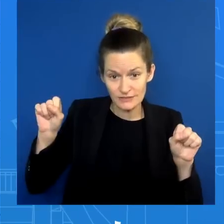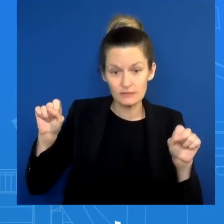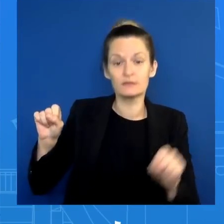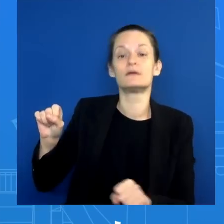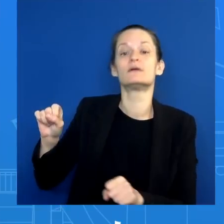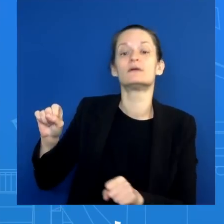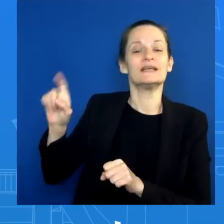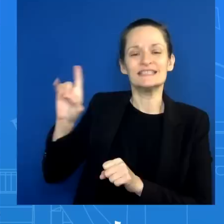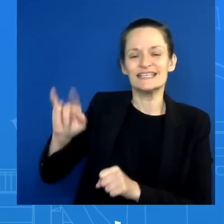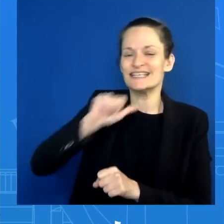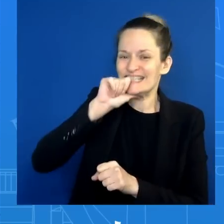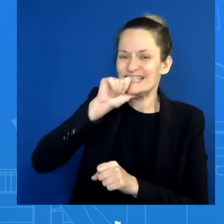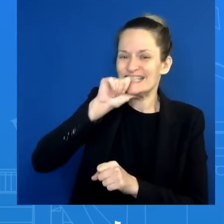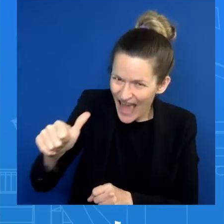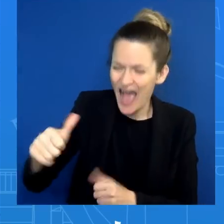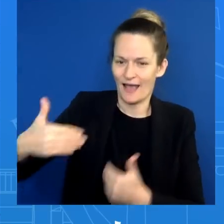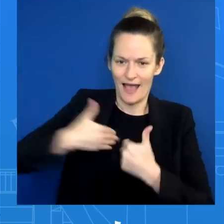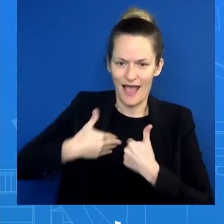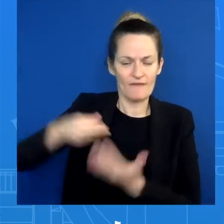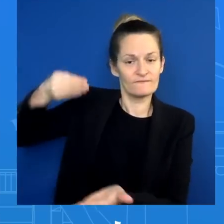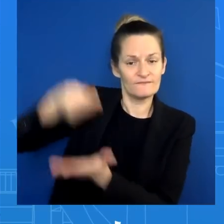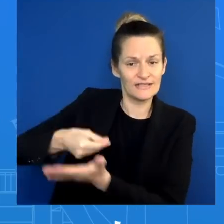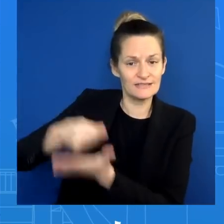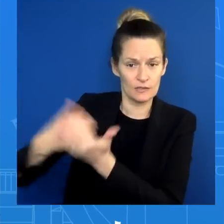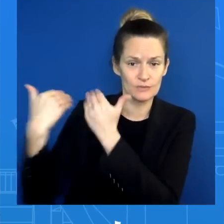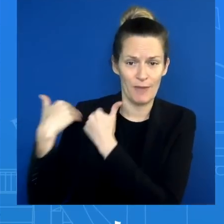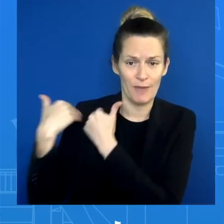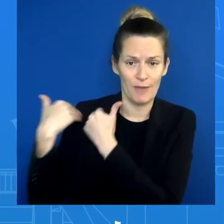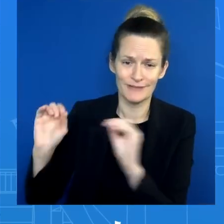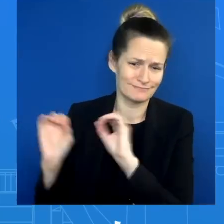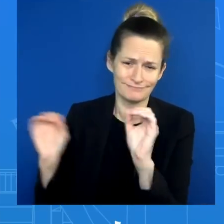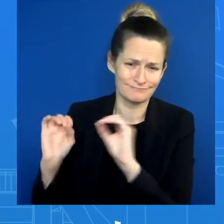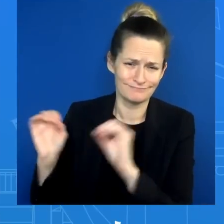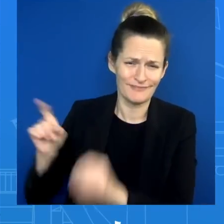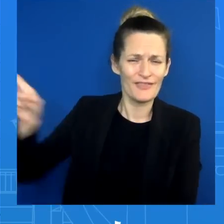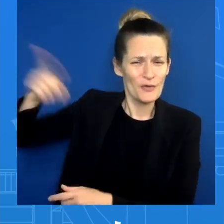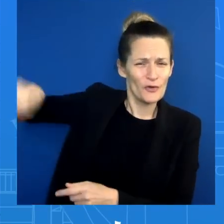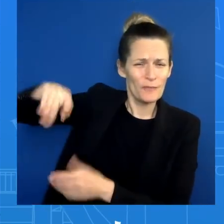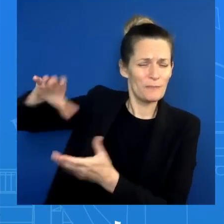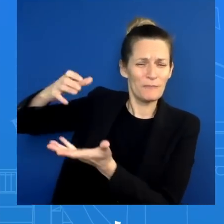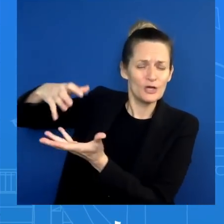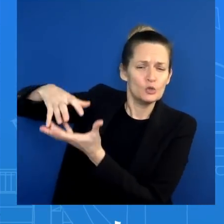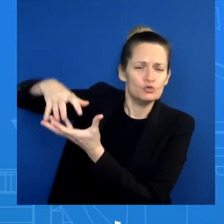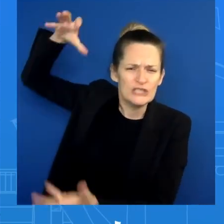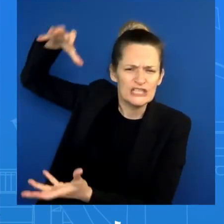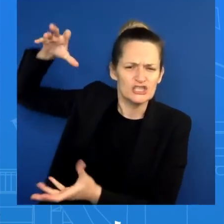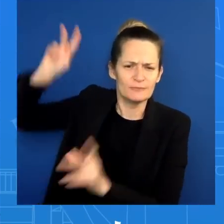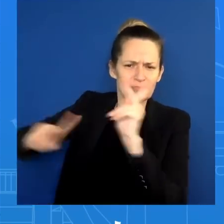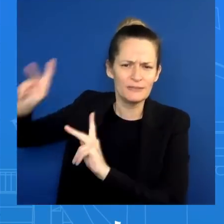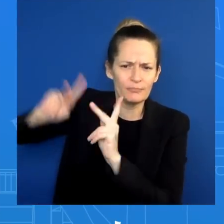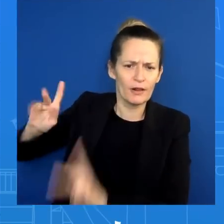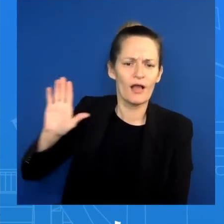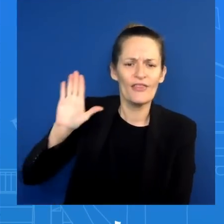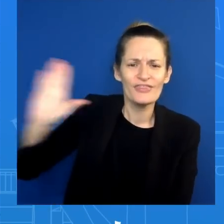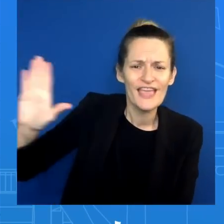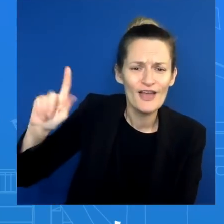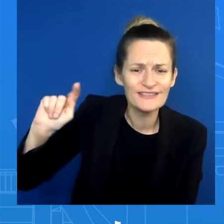they all they 85 percent of folks, folks making it went to 85 percent of folks